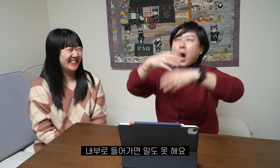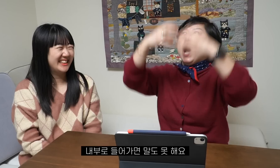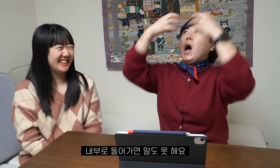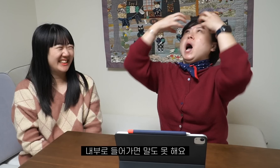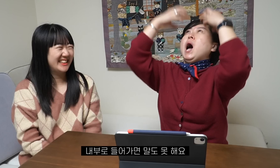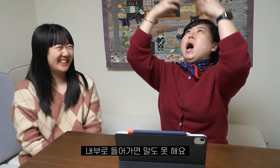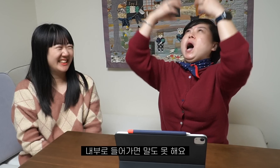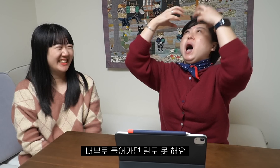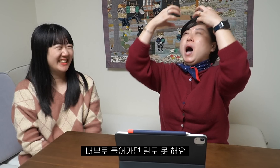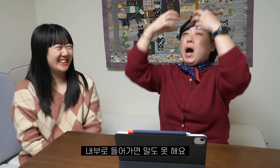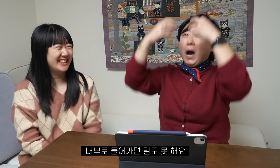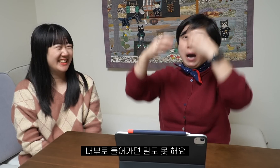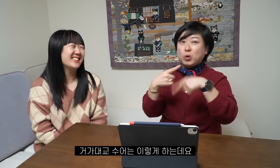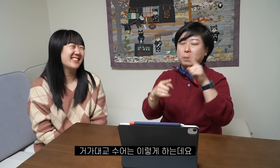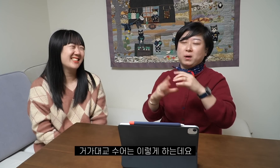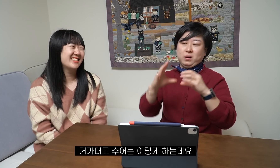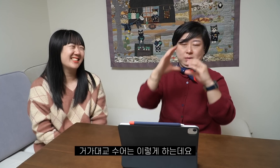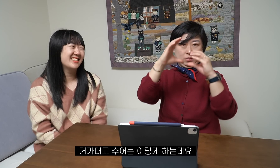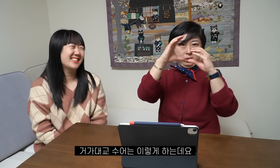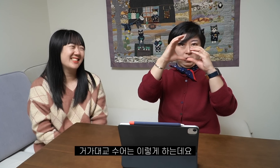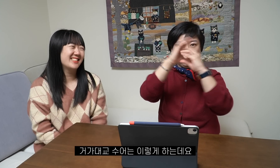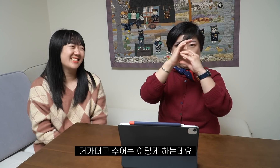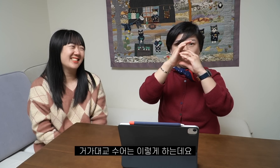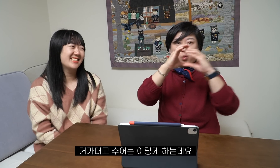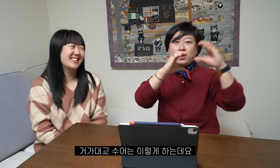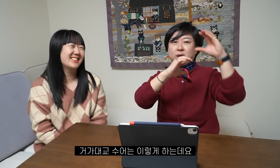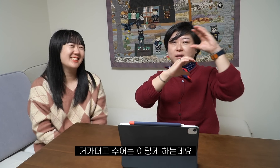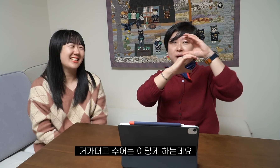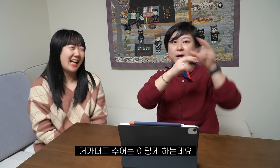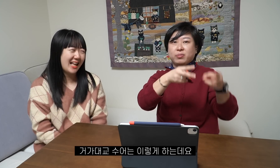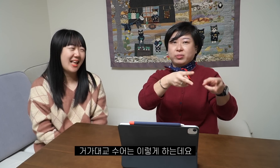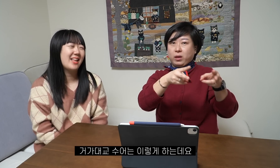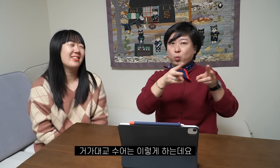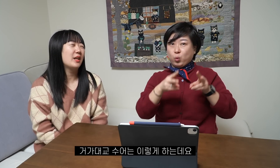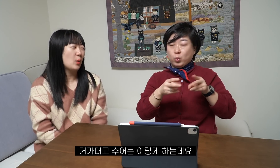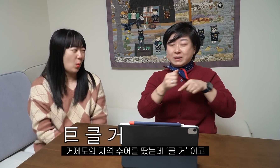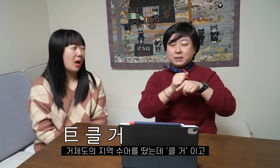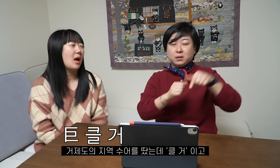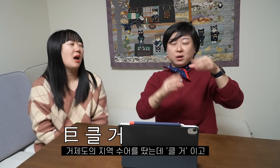You can't even talk when you go inside. The sign language of Geoga Bridge is as follows.